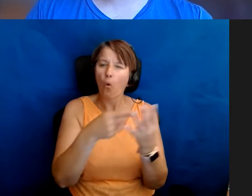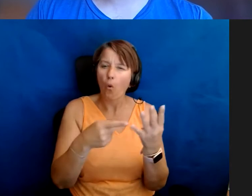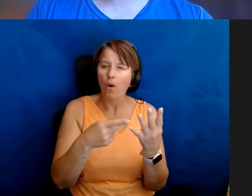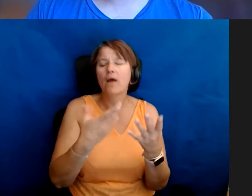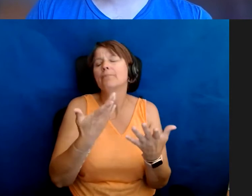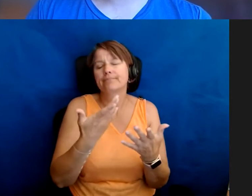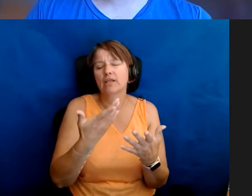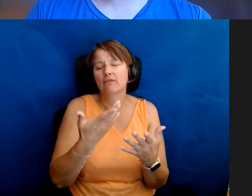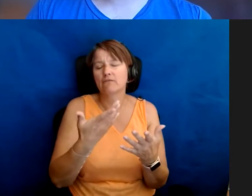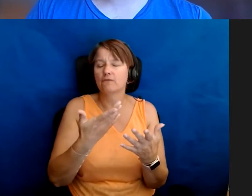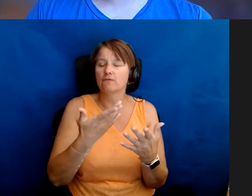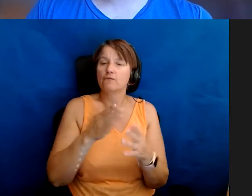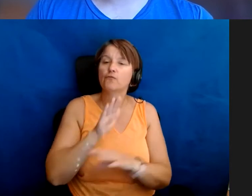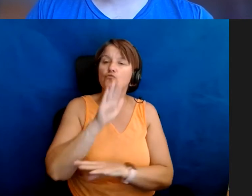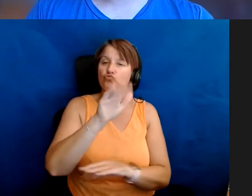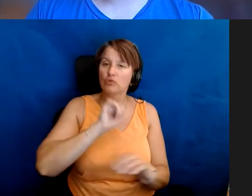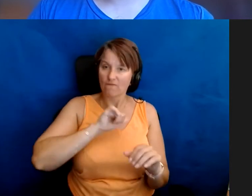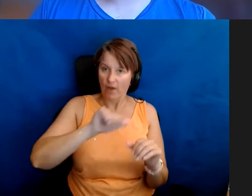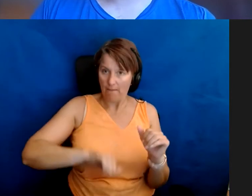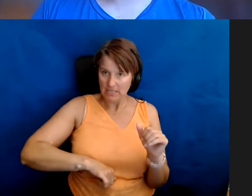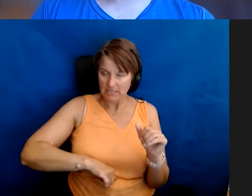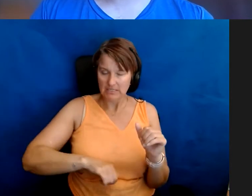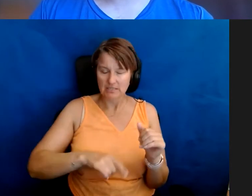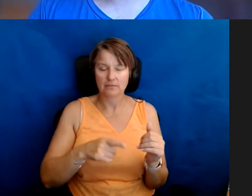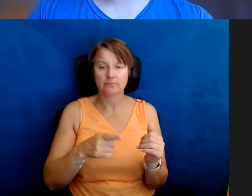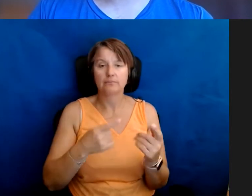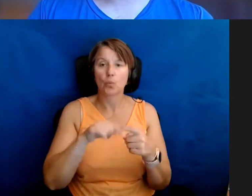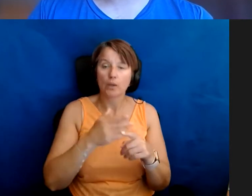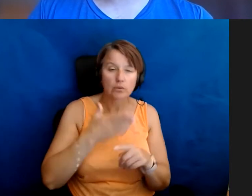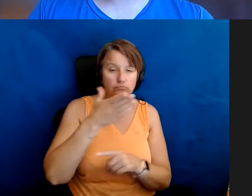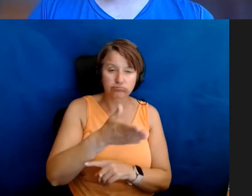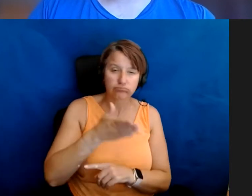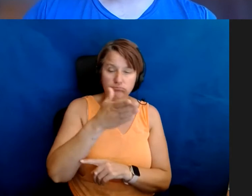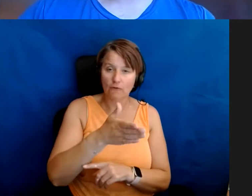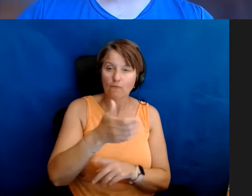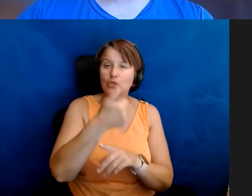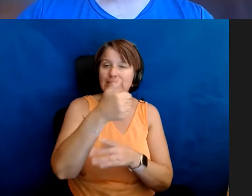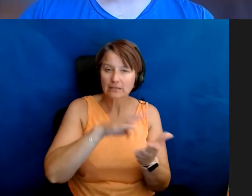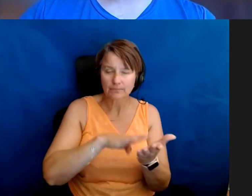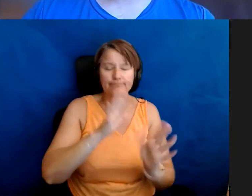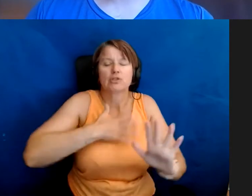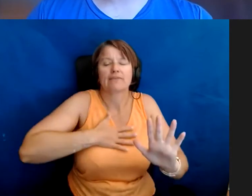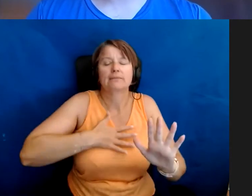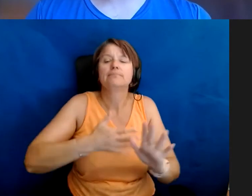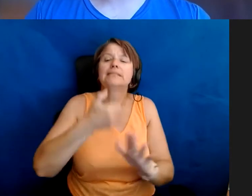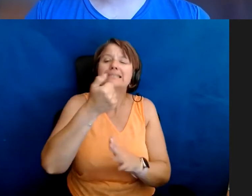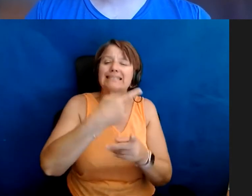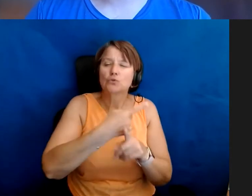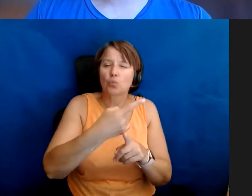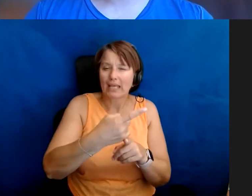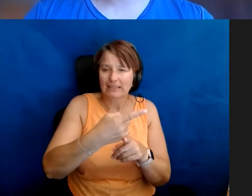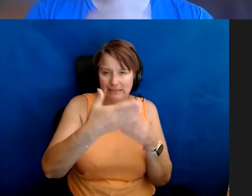And we would go there for like six months, six weeks at a time, every year.